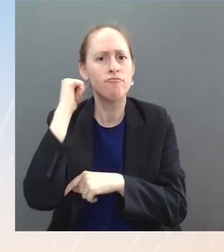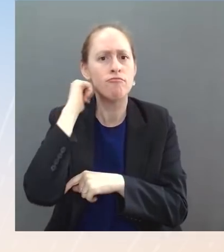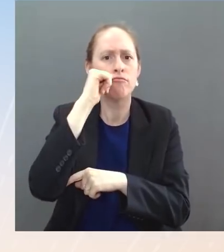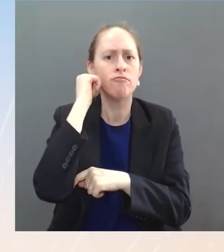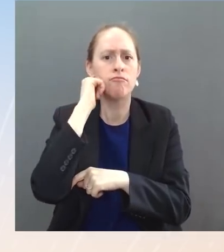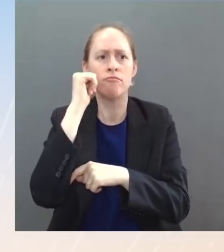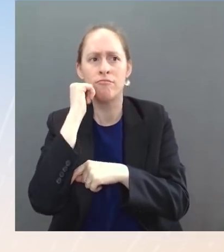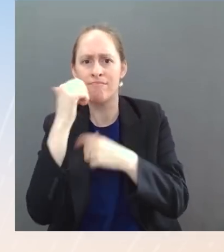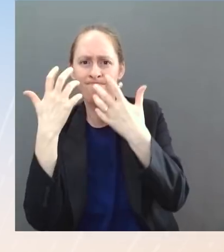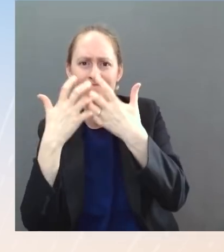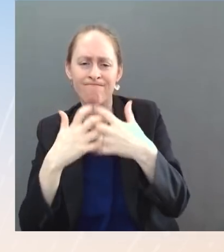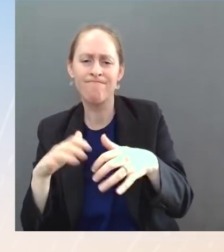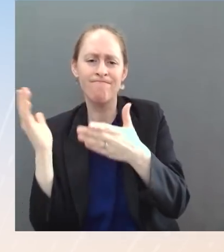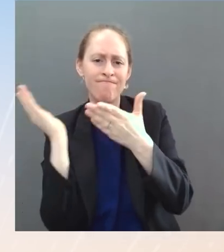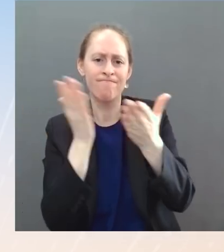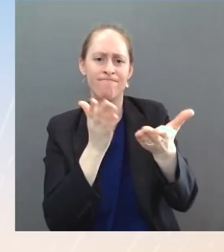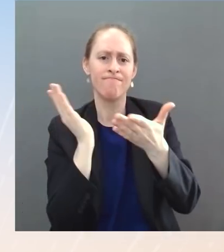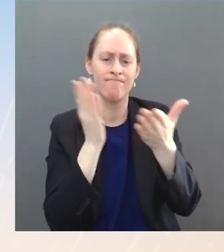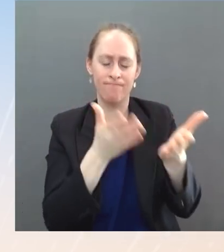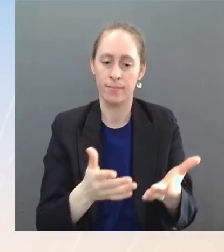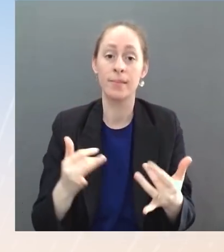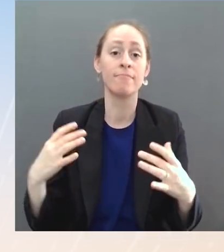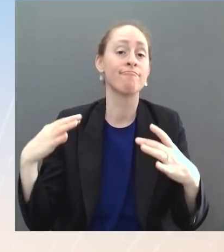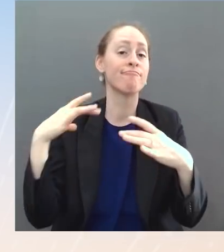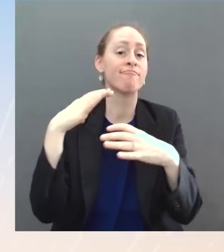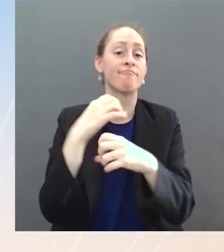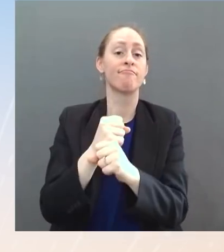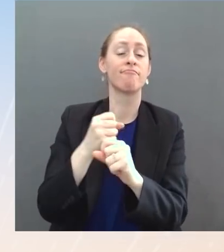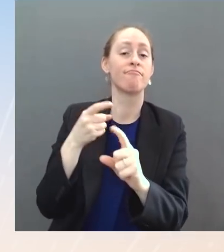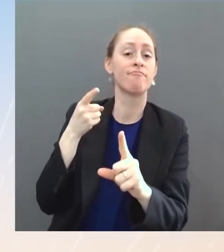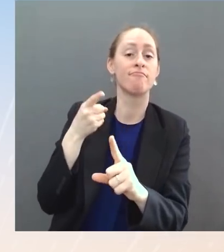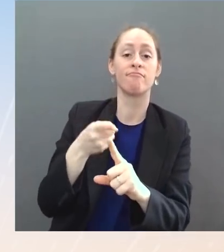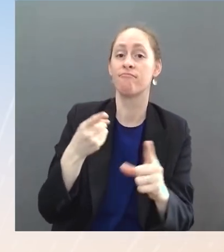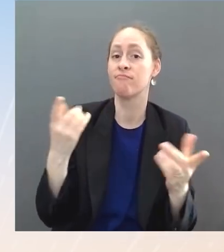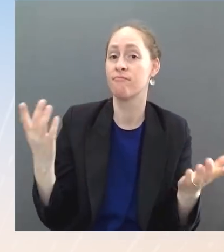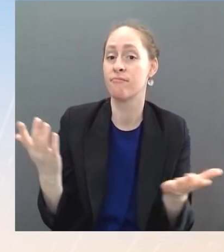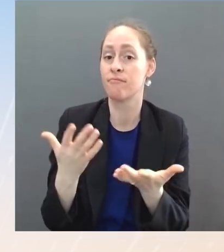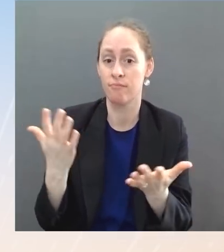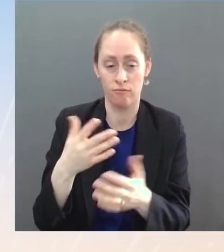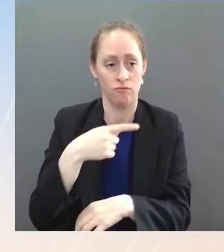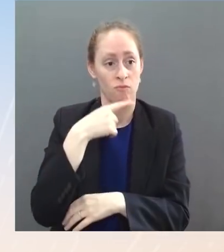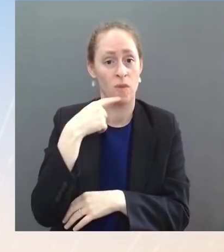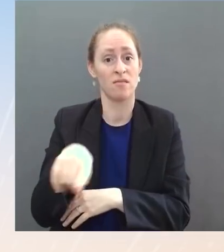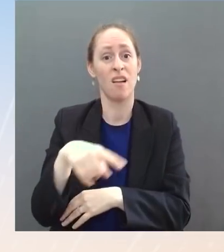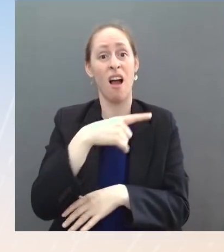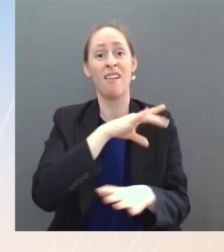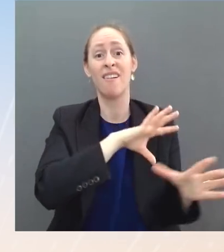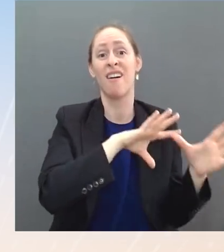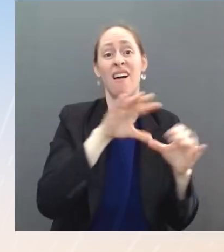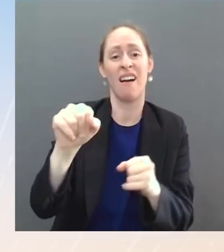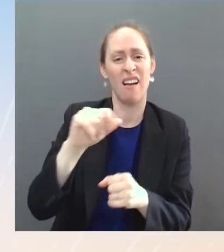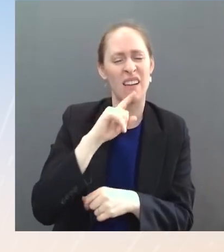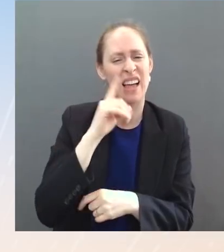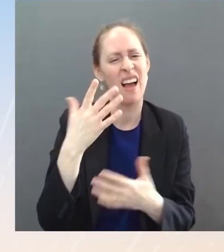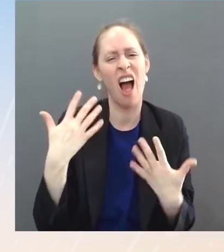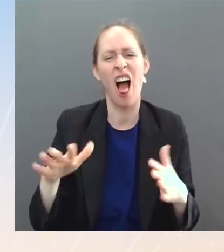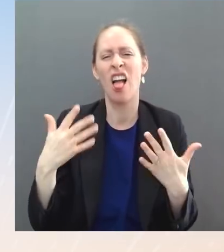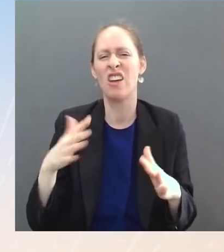Let me close with this: Even as Russia acknowledges the failure of its initial plans and shifts its goals, three elements of this war remain constant.